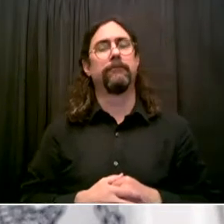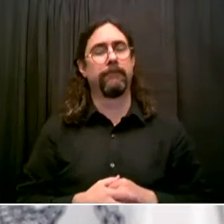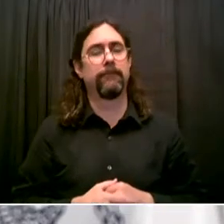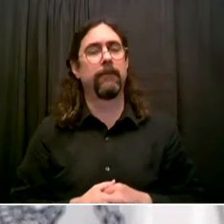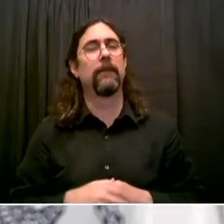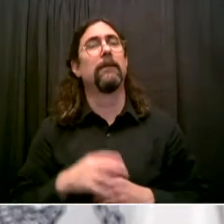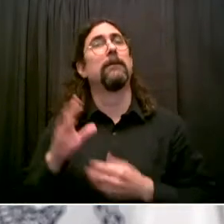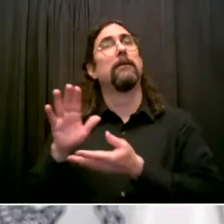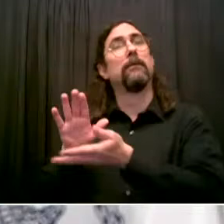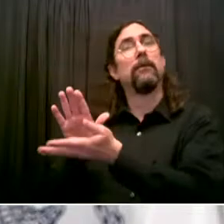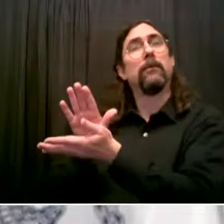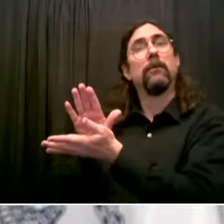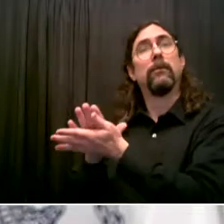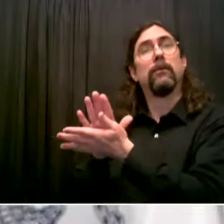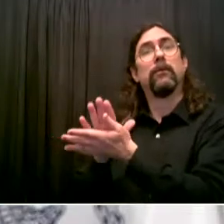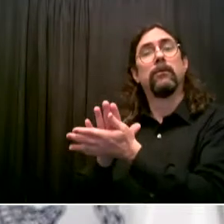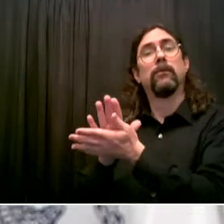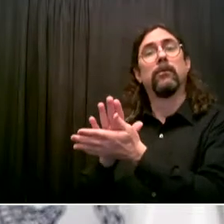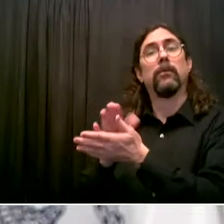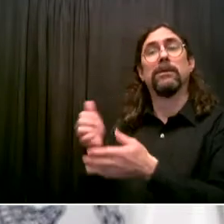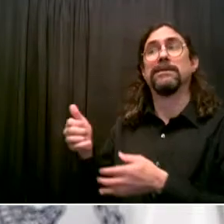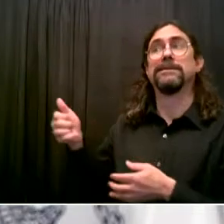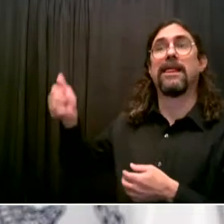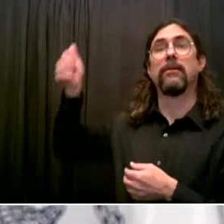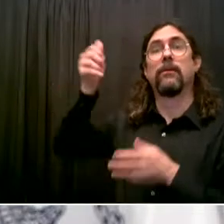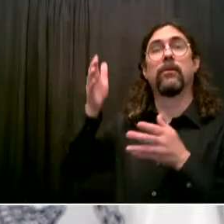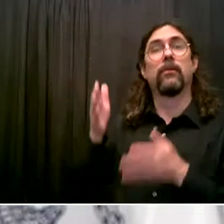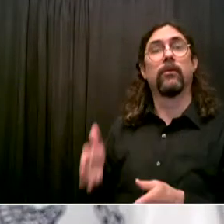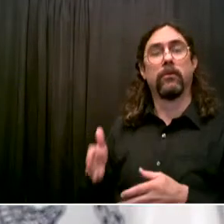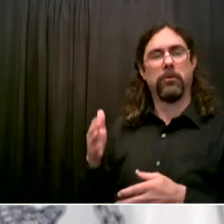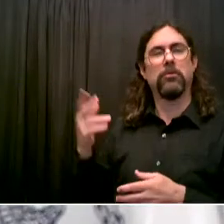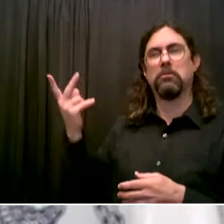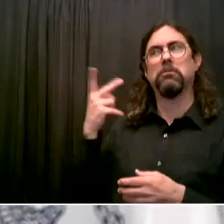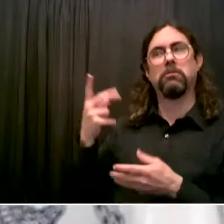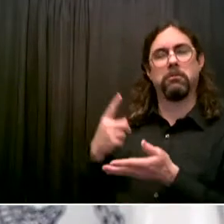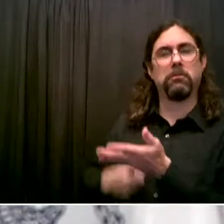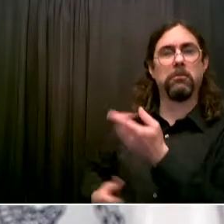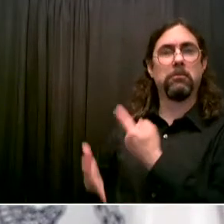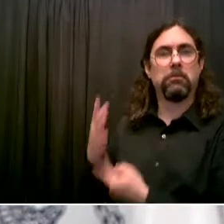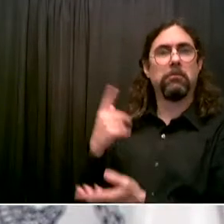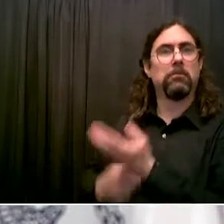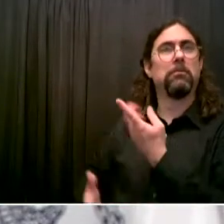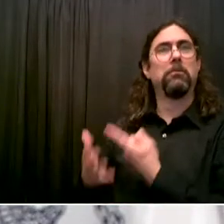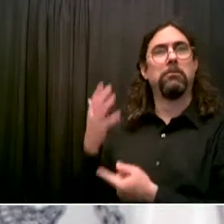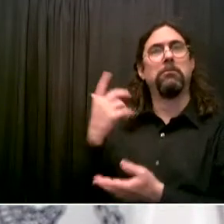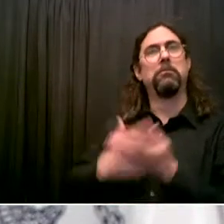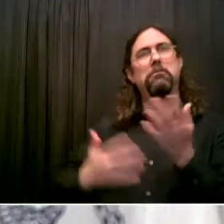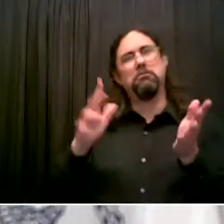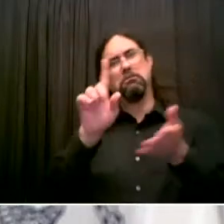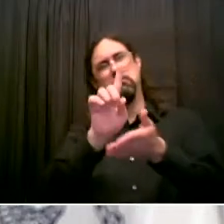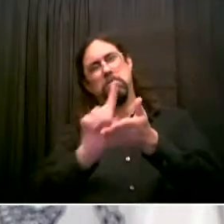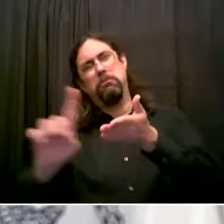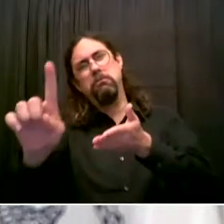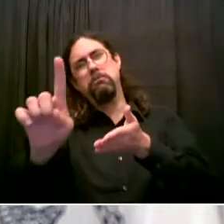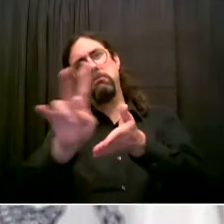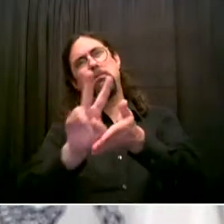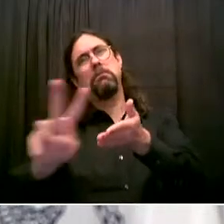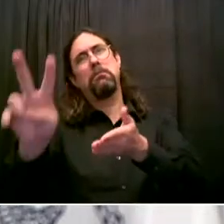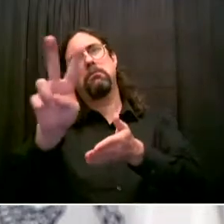WE HAVE BEEN TALKING ABOUT THIS A LOT AND